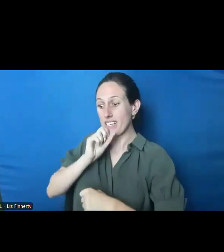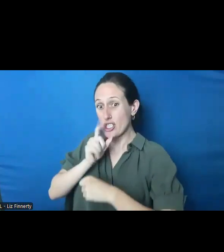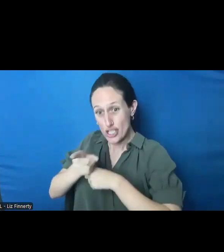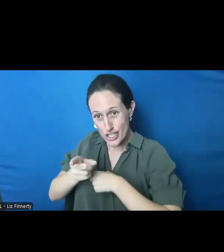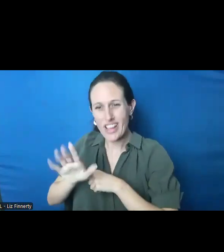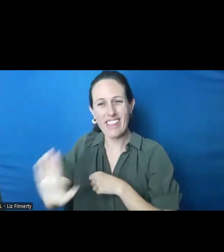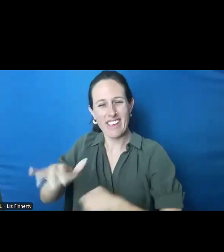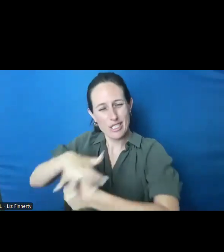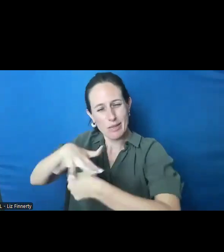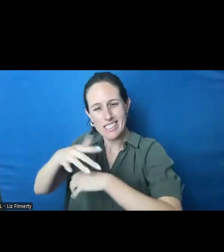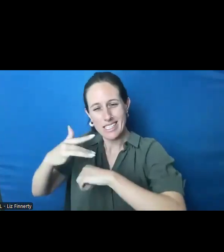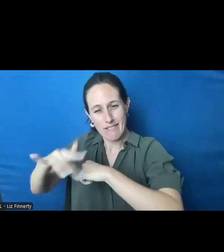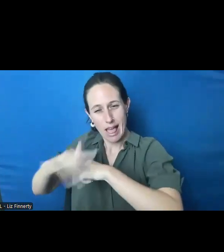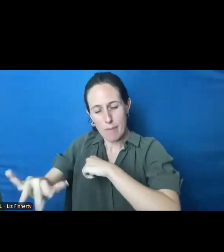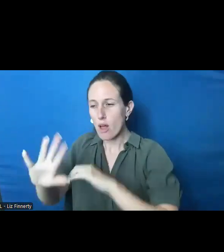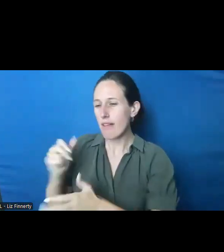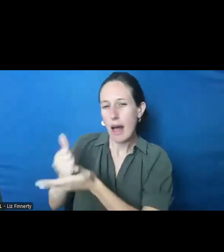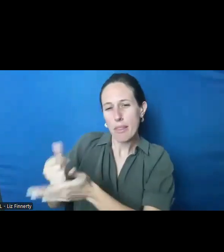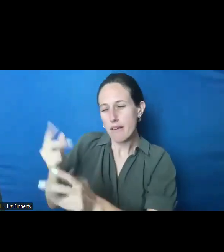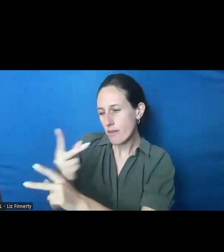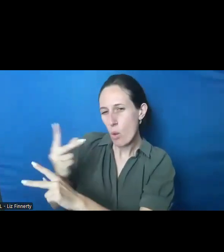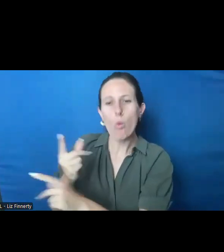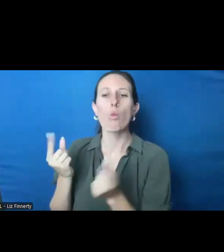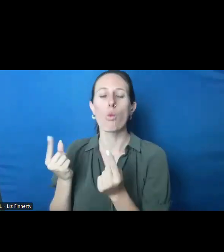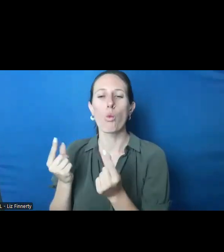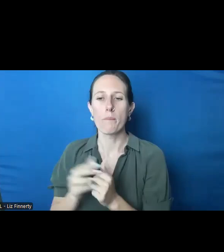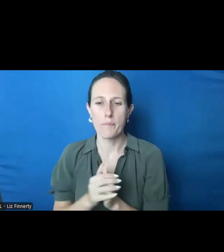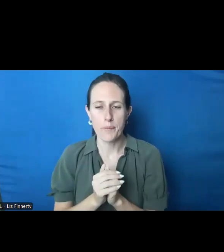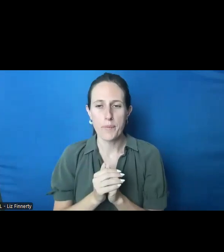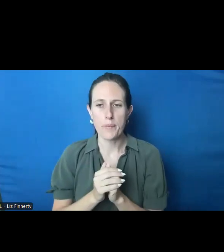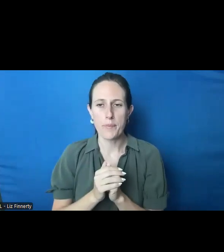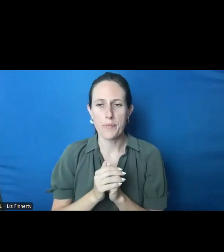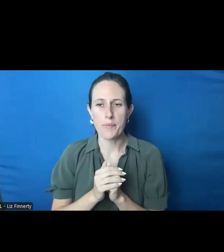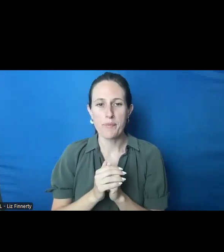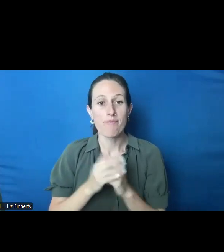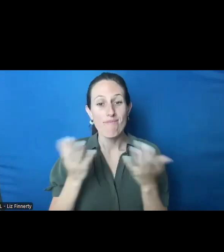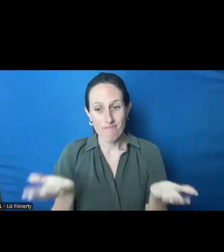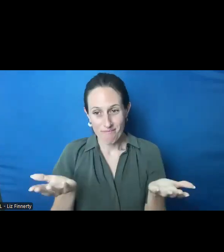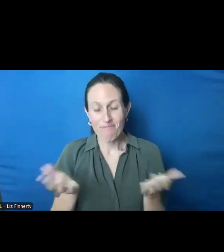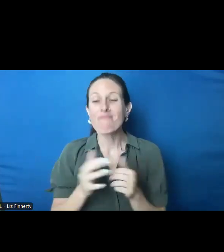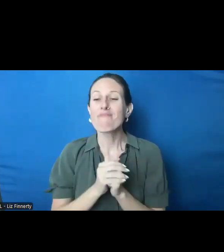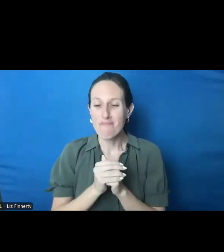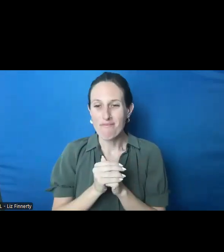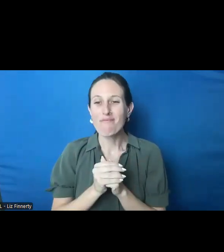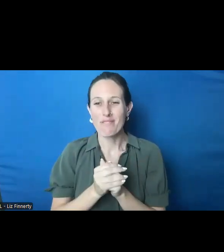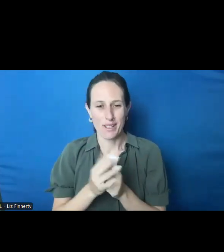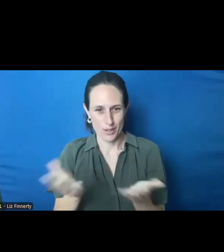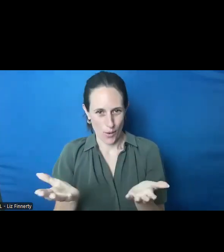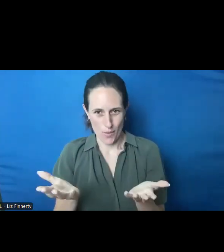world in every aspect of modern life for people with disabilities. So with that I am